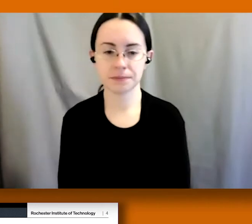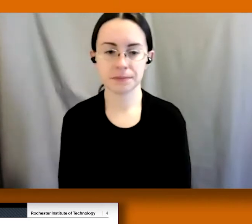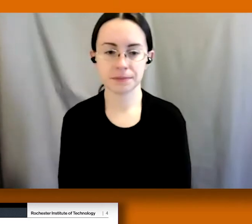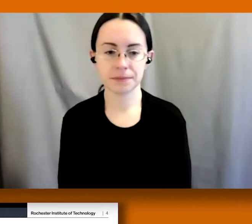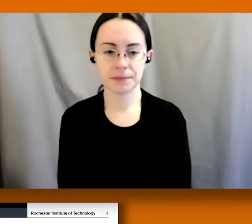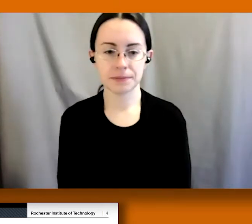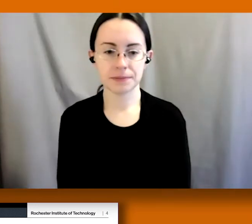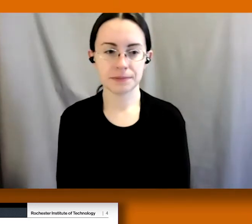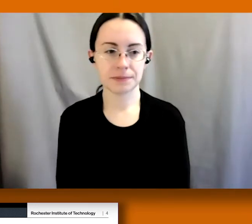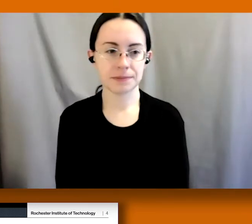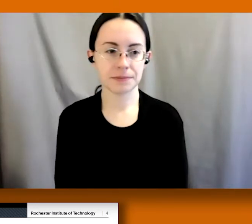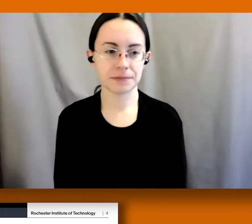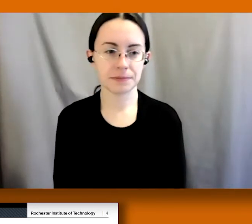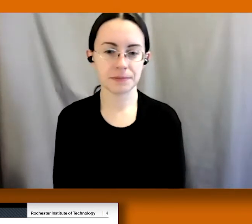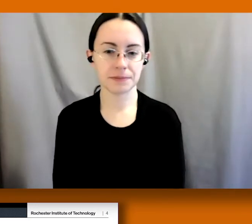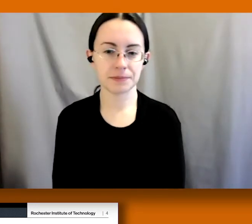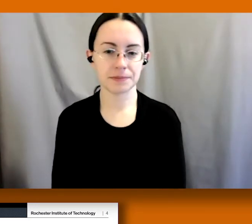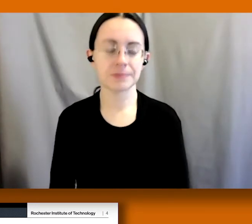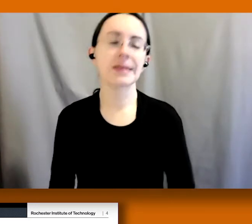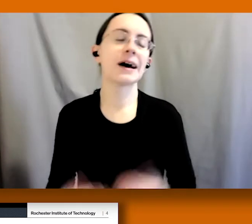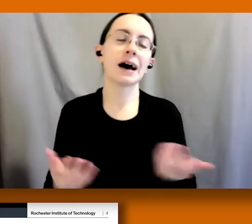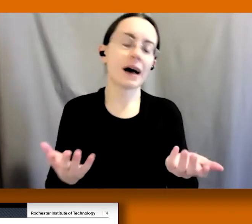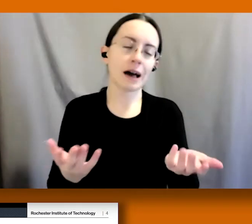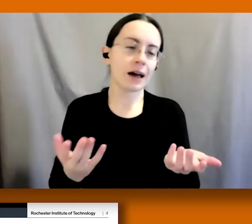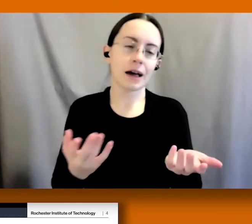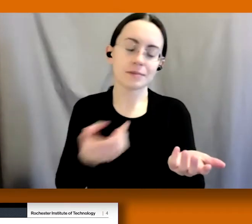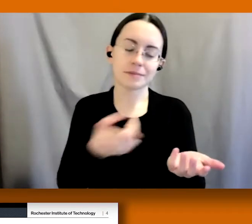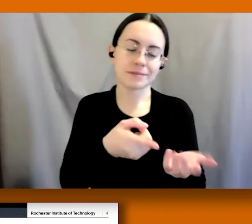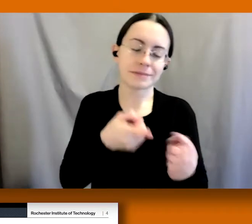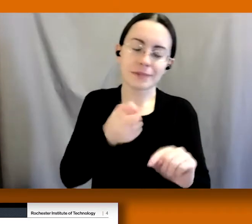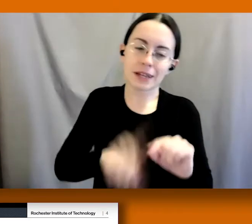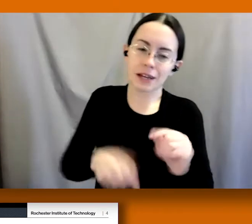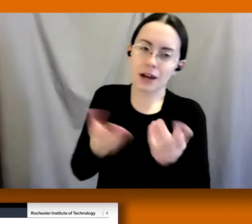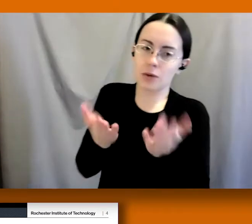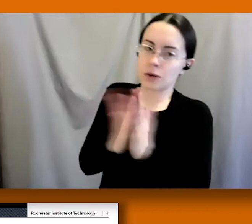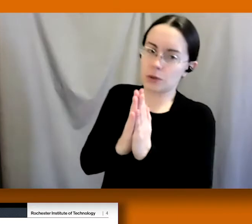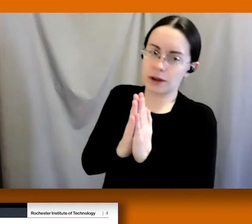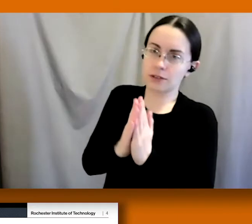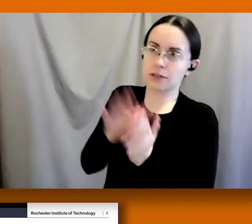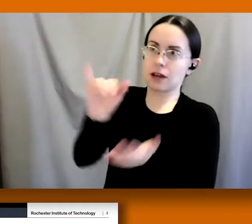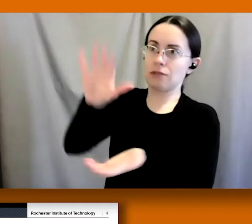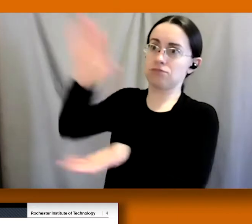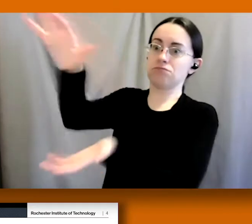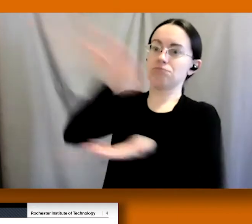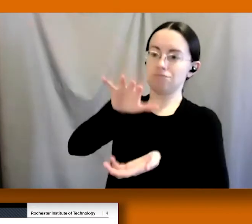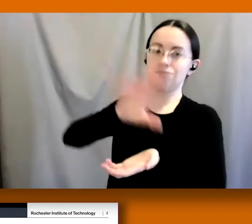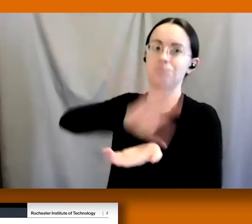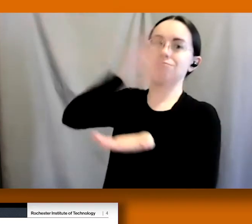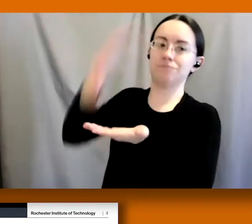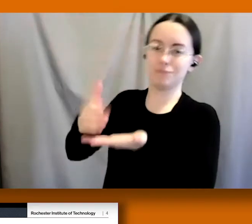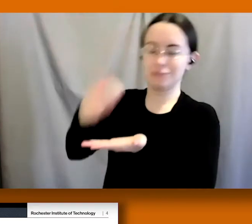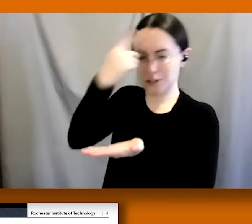Not that you can request that amount in the budget, but it sets up your monthly amount,